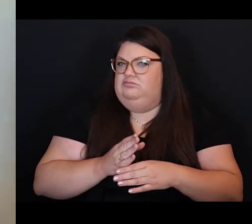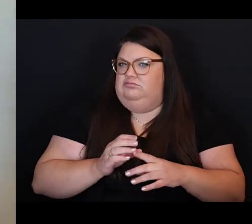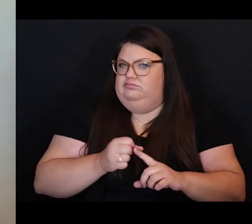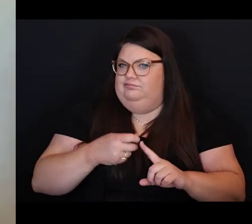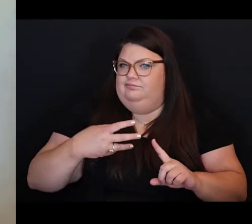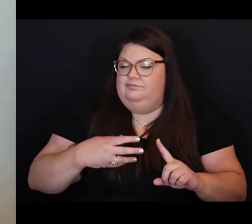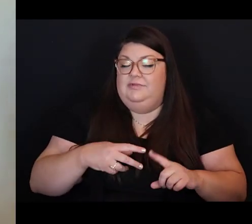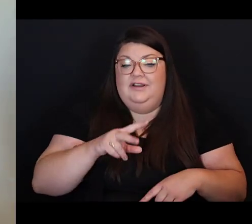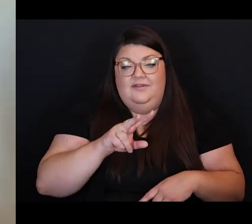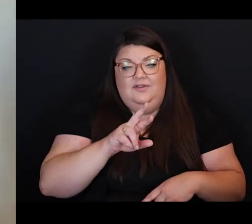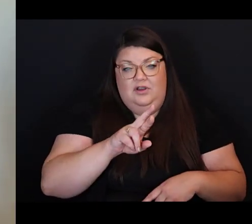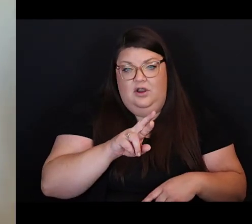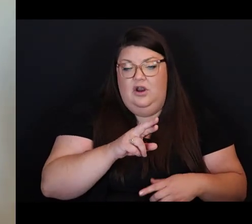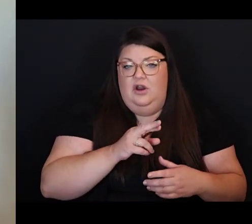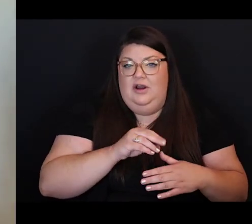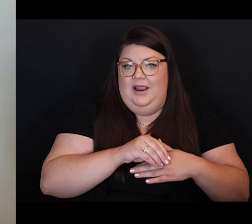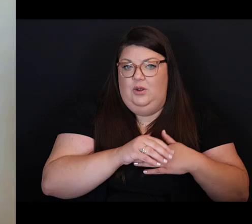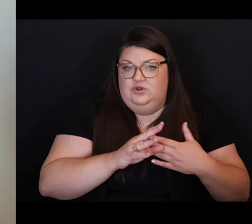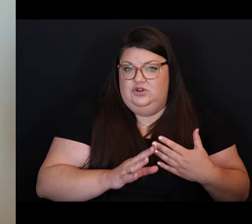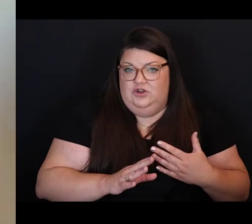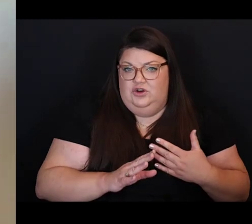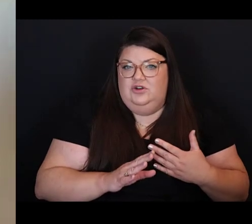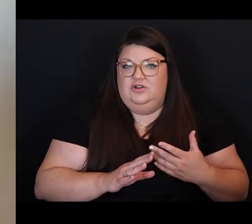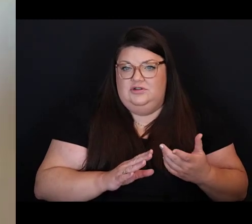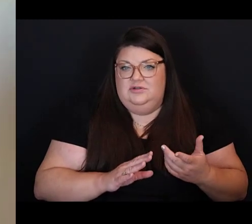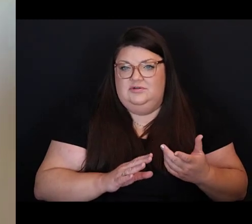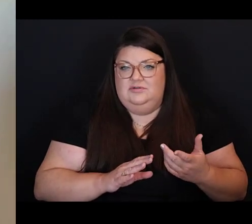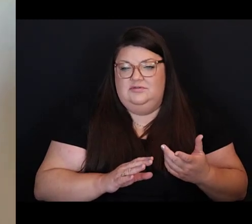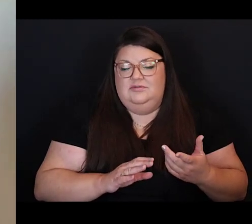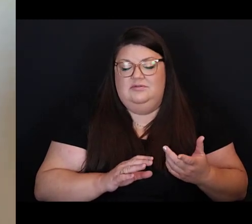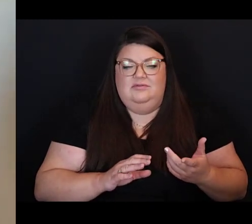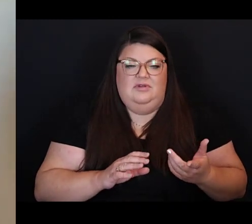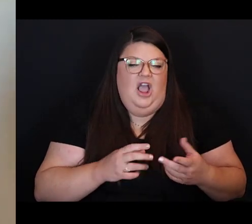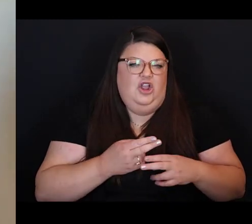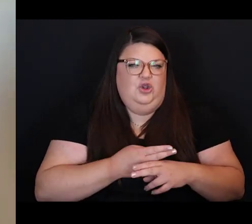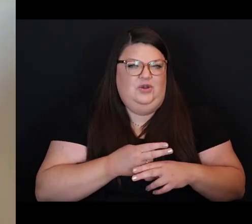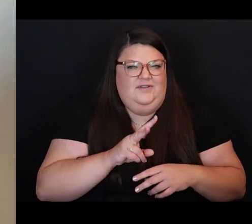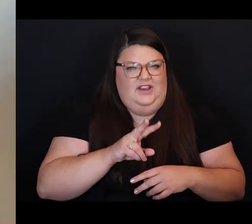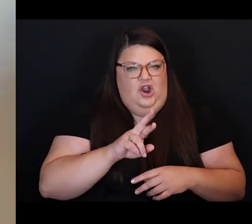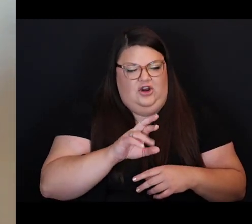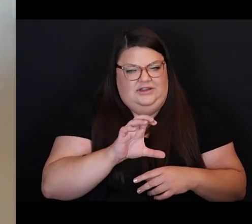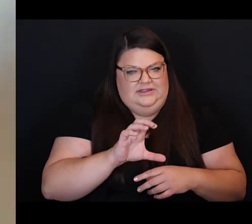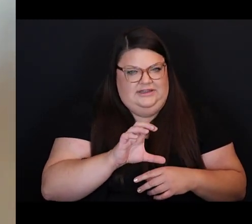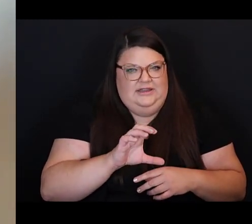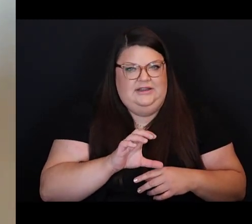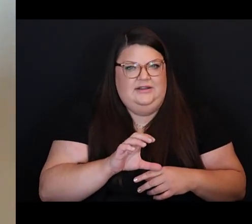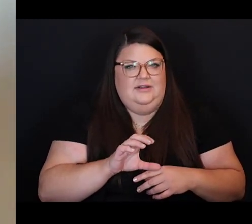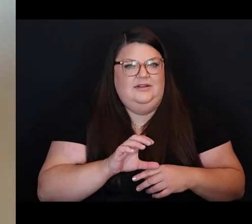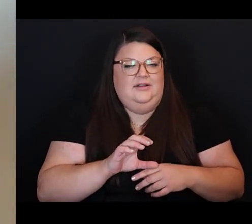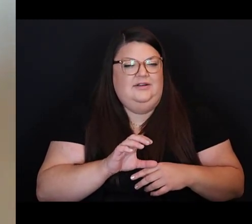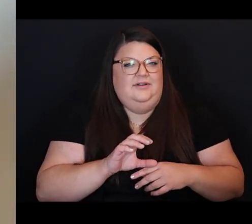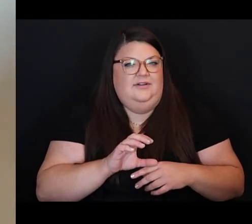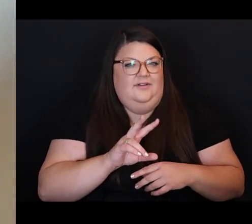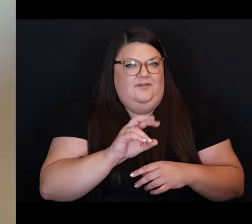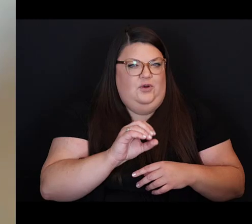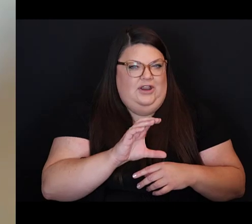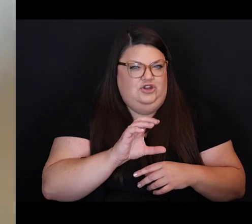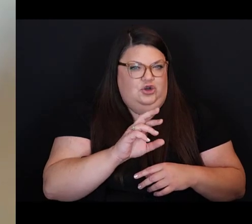Vocational Rehabilitation Counselors, short for VRC—so I'll use both terms interchangeably,